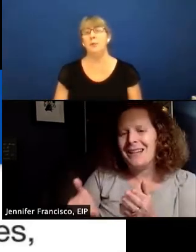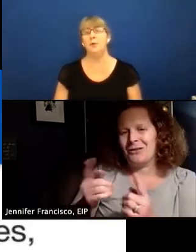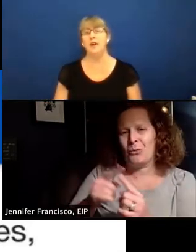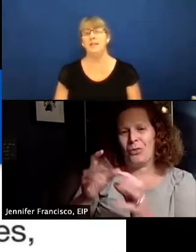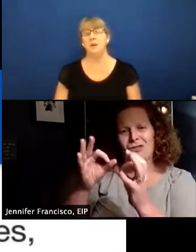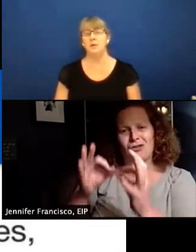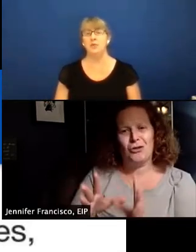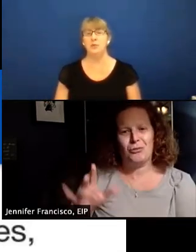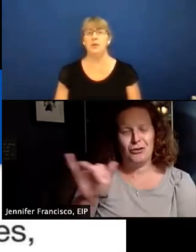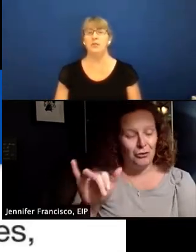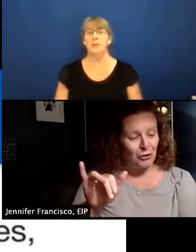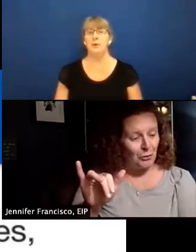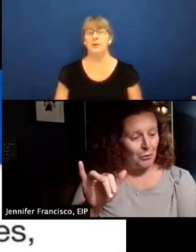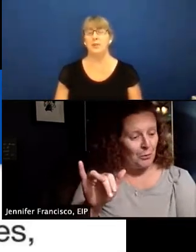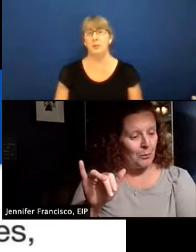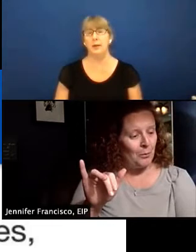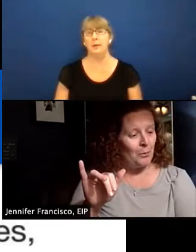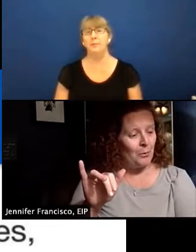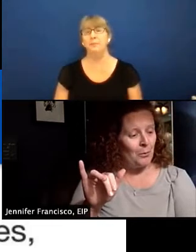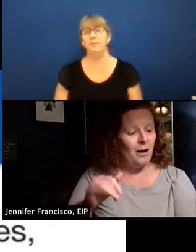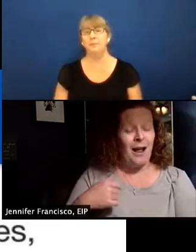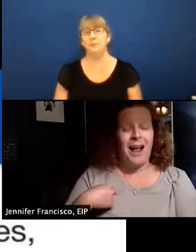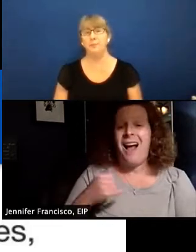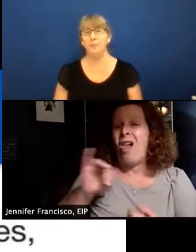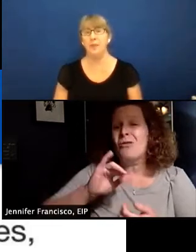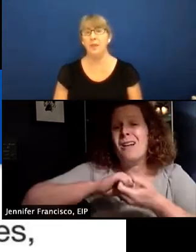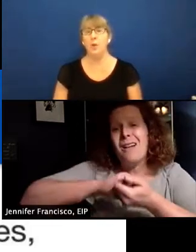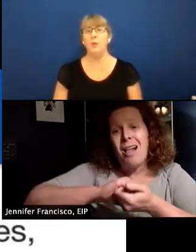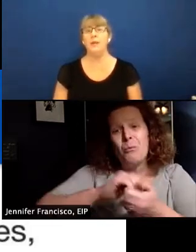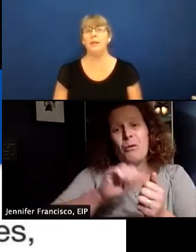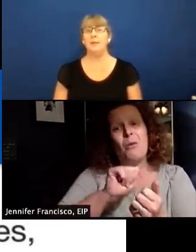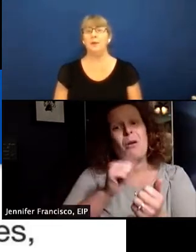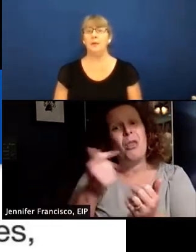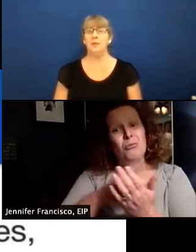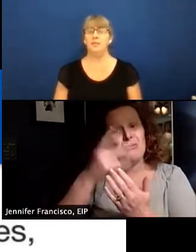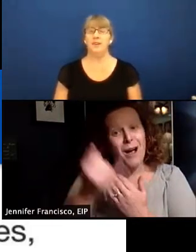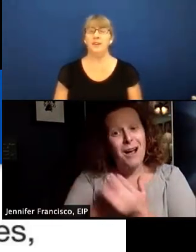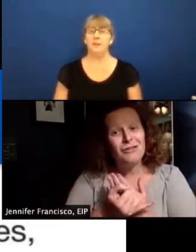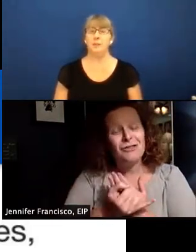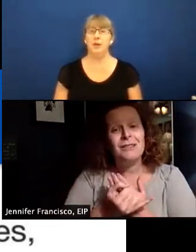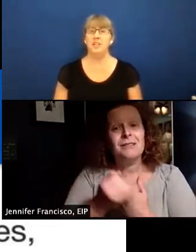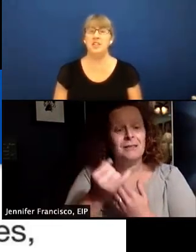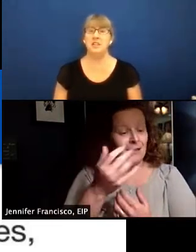provide those to our interpreters as well. We collaborate with various projects.